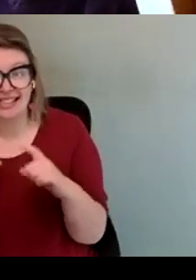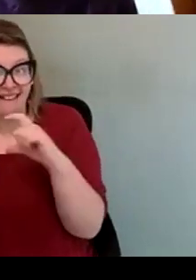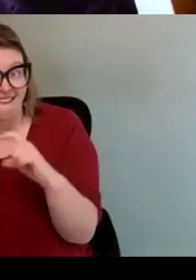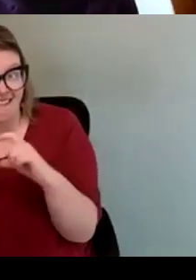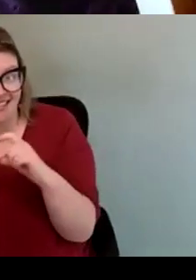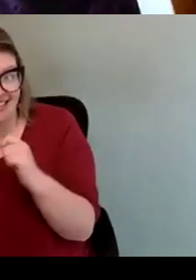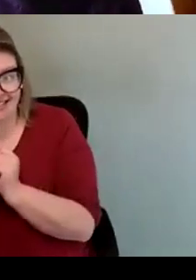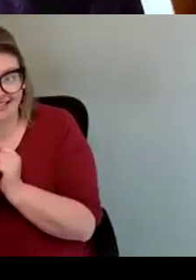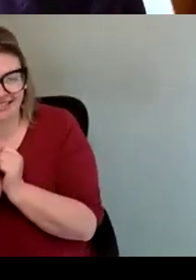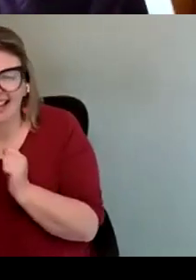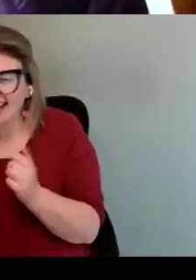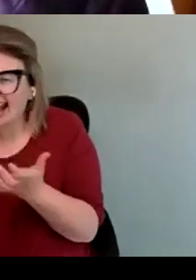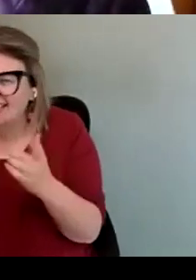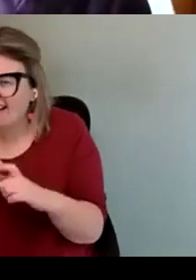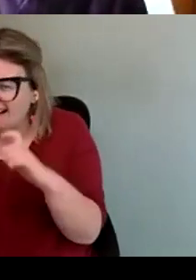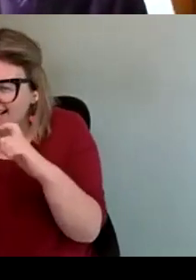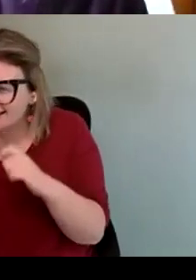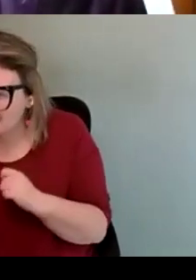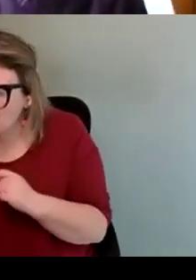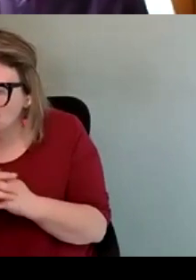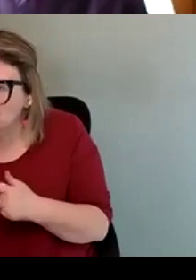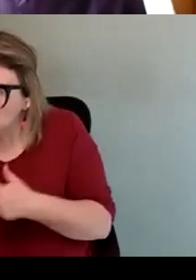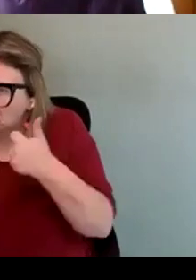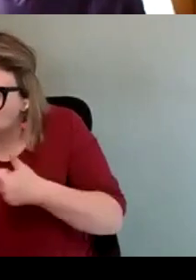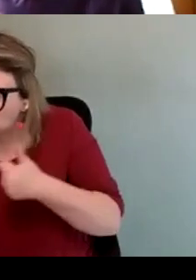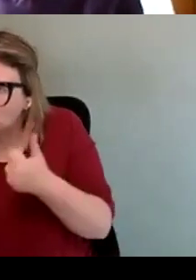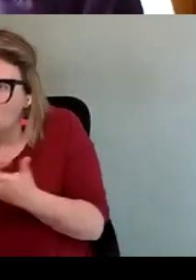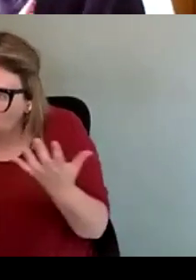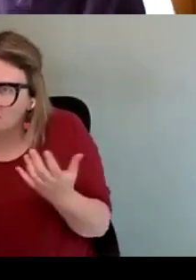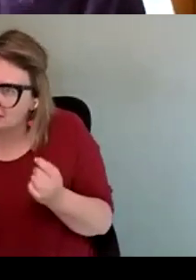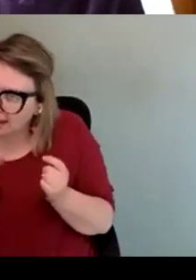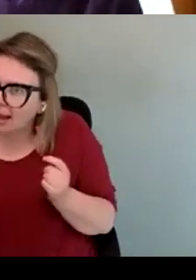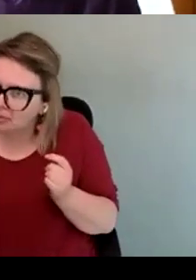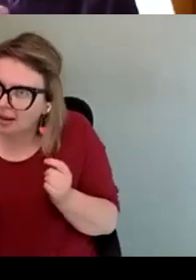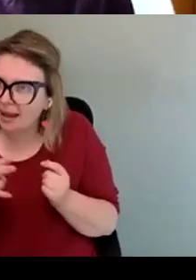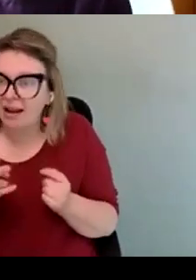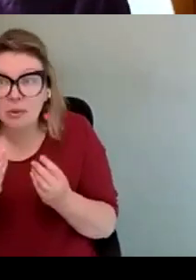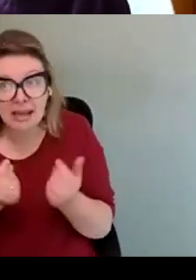I think there's a heart one. Yes, there we go. Oh, look at all these people coming back. Oh, newbies. There we go, all the heart symbols for the newbies.